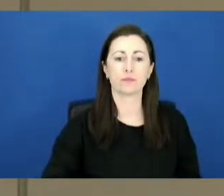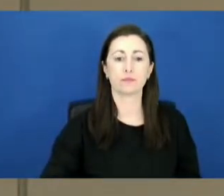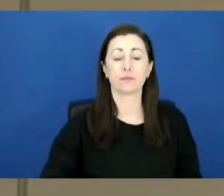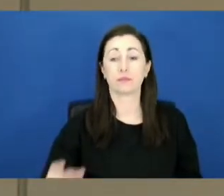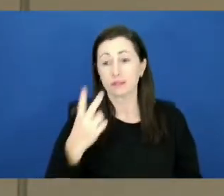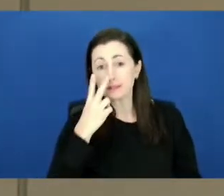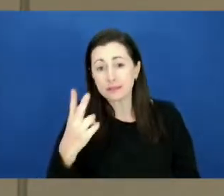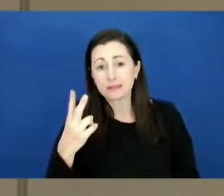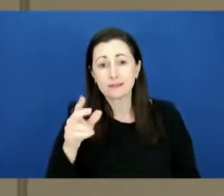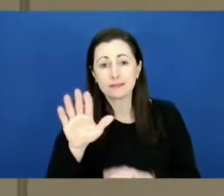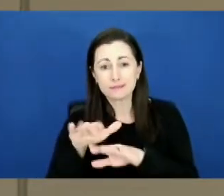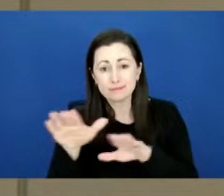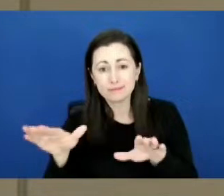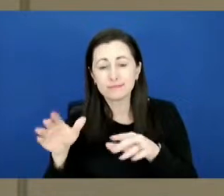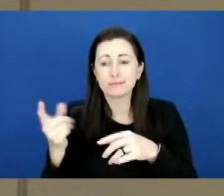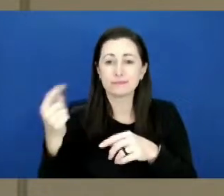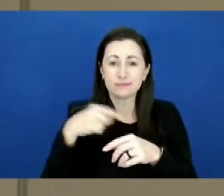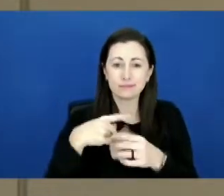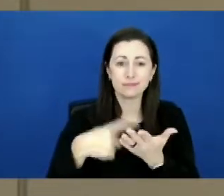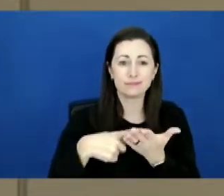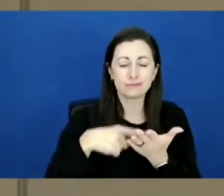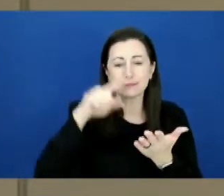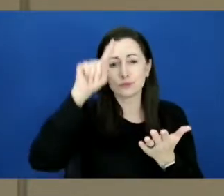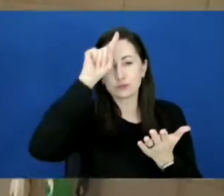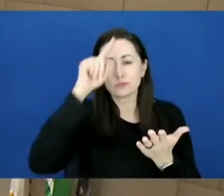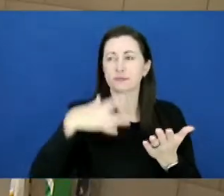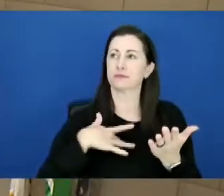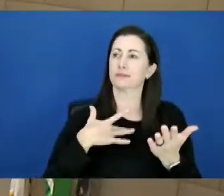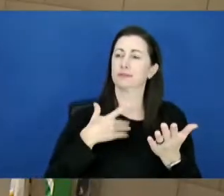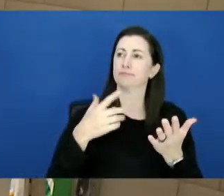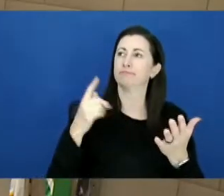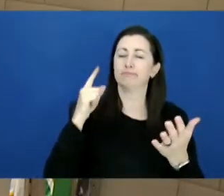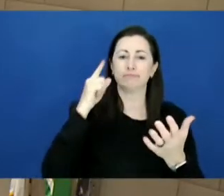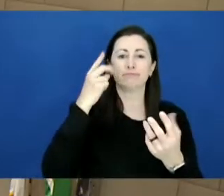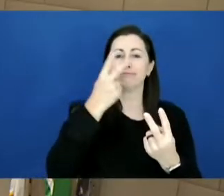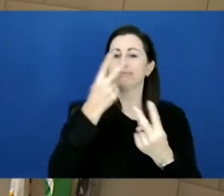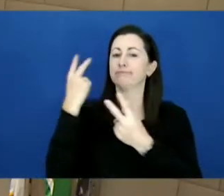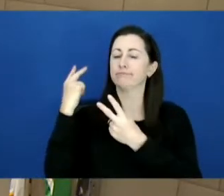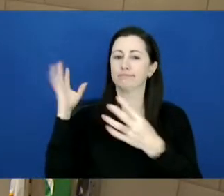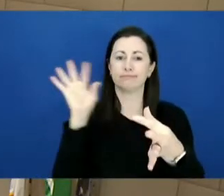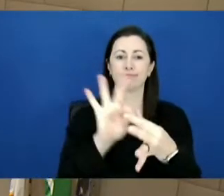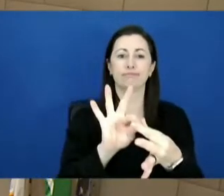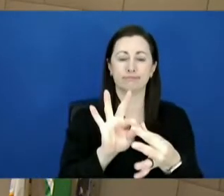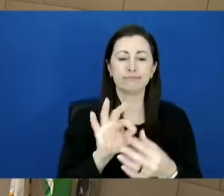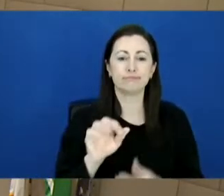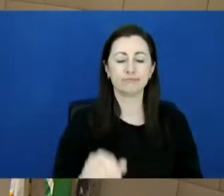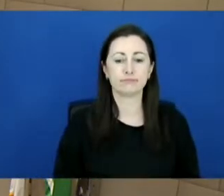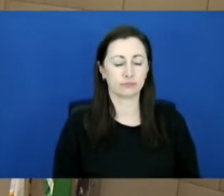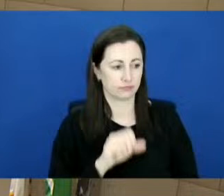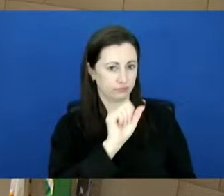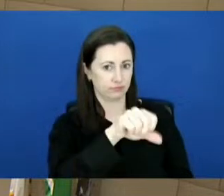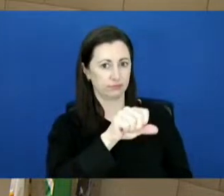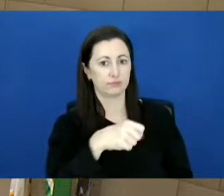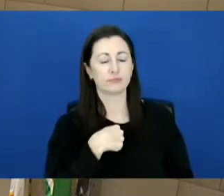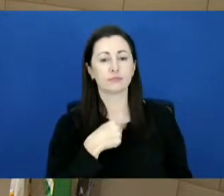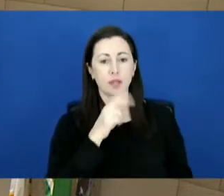BURNS AVENUE, AND TO SEE THESE KIDS AND TALKING ABOUT GERMANY